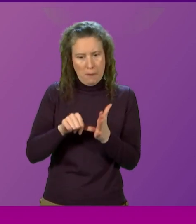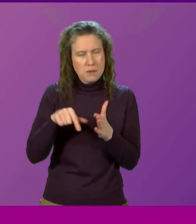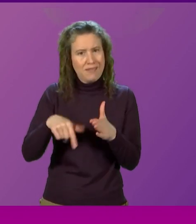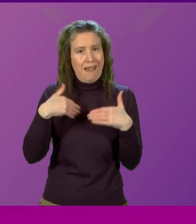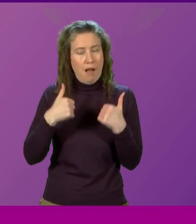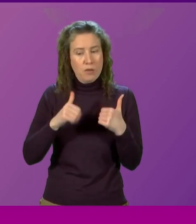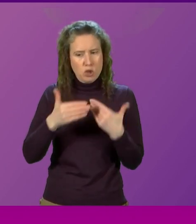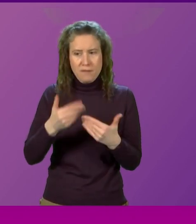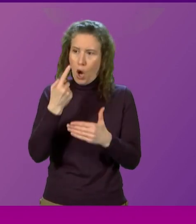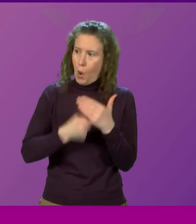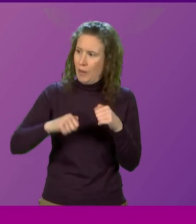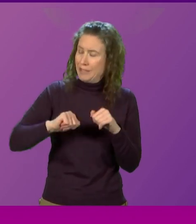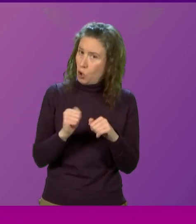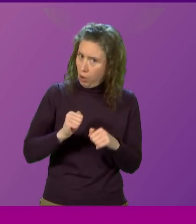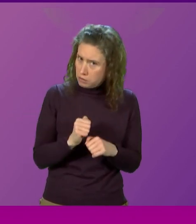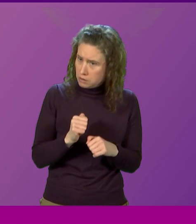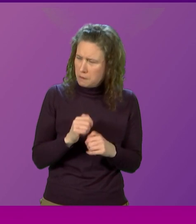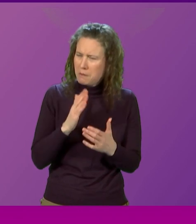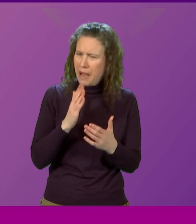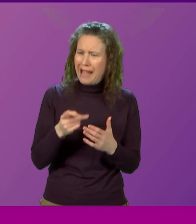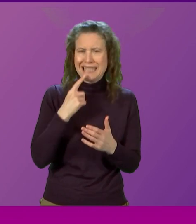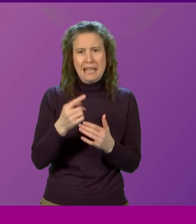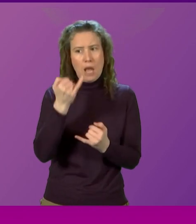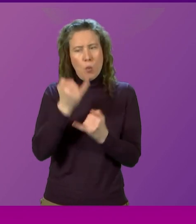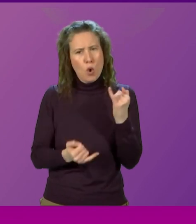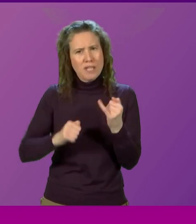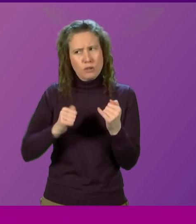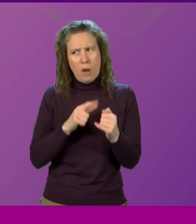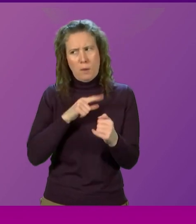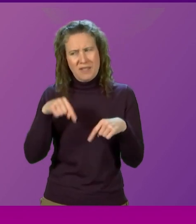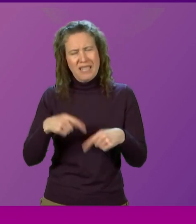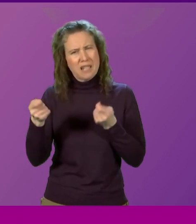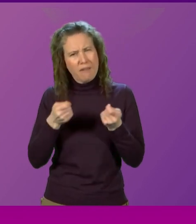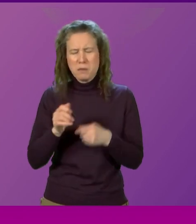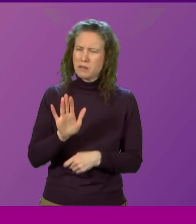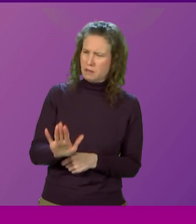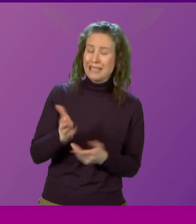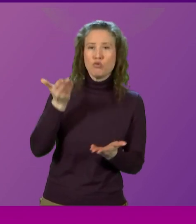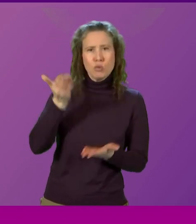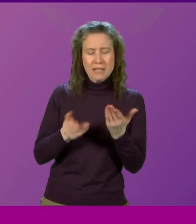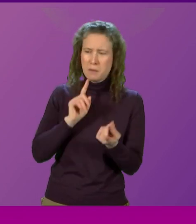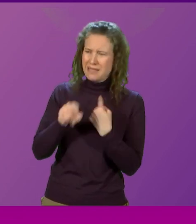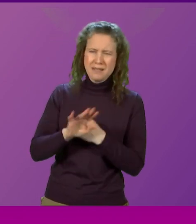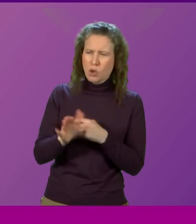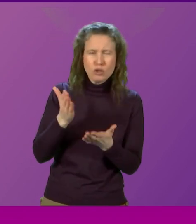are unique to Scotland and they are worse in Scotland because of this Government, it is reasonable for me to point out that that is not the case—